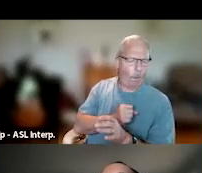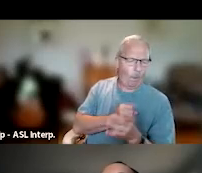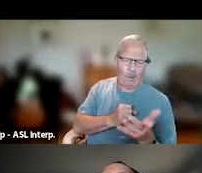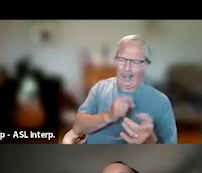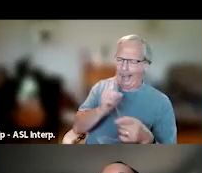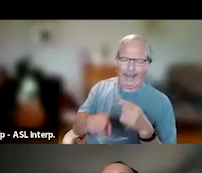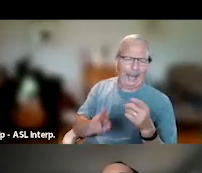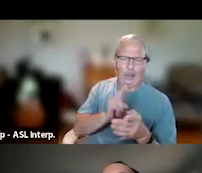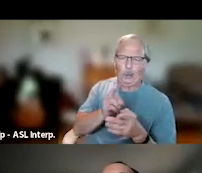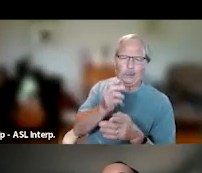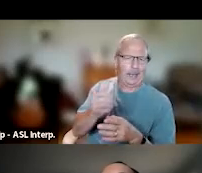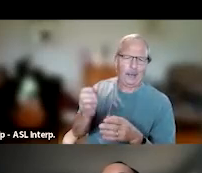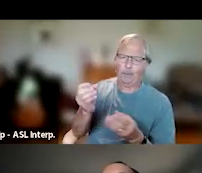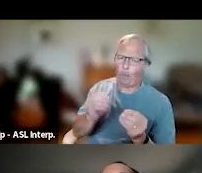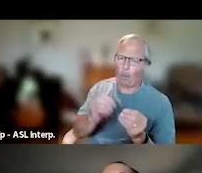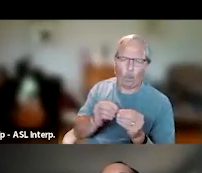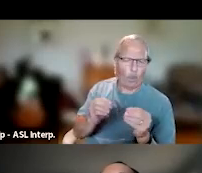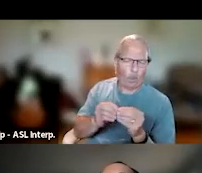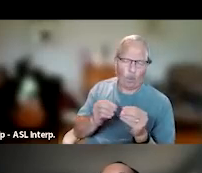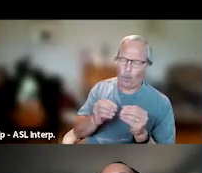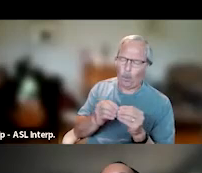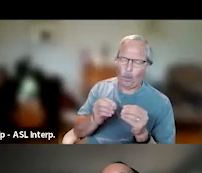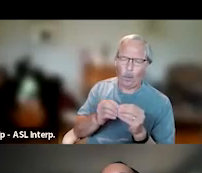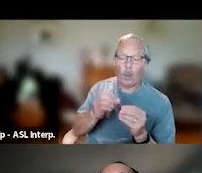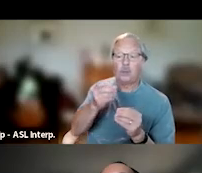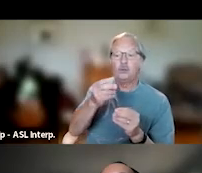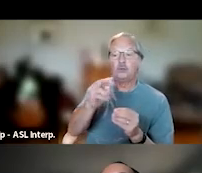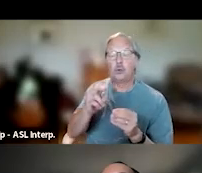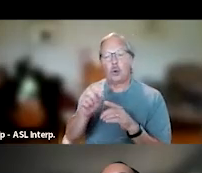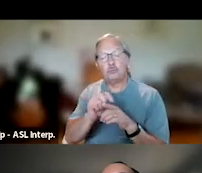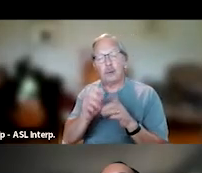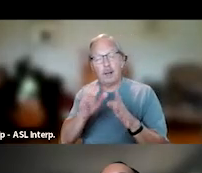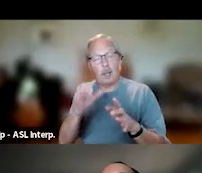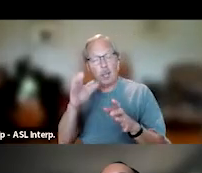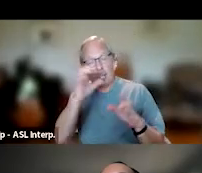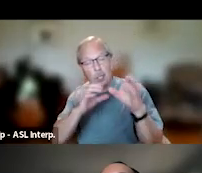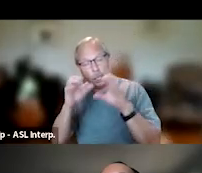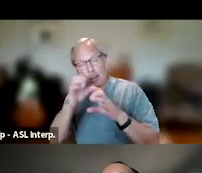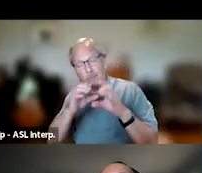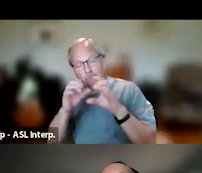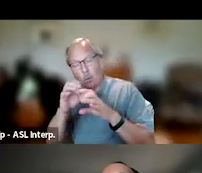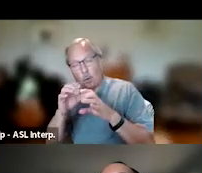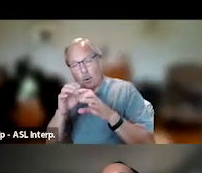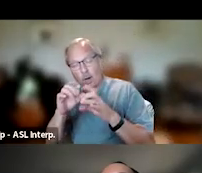to this is what should SOAR trained practitioners be looking for in terms of changes to SGA